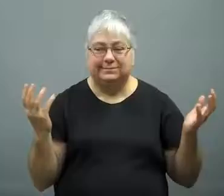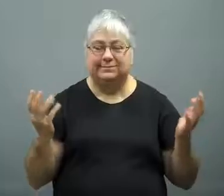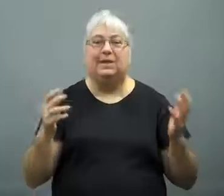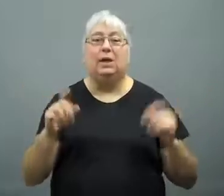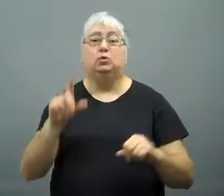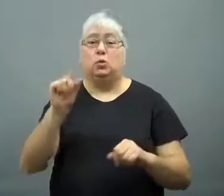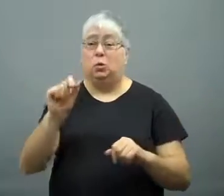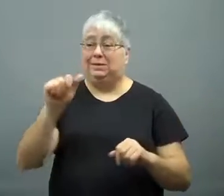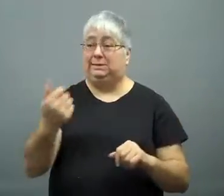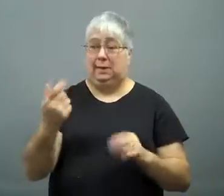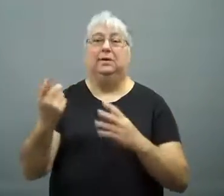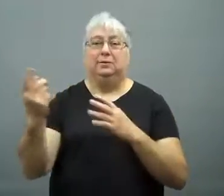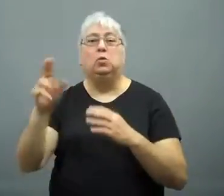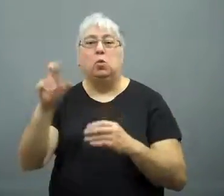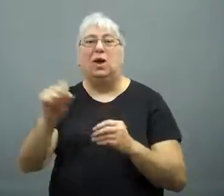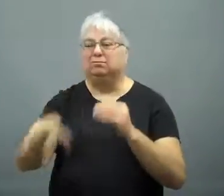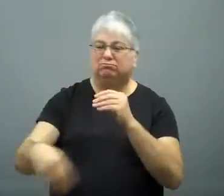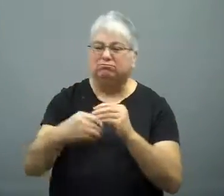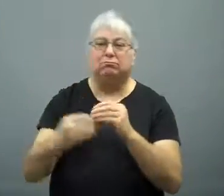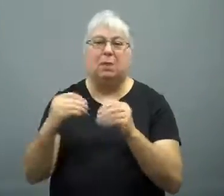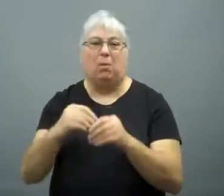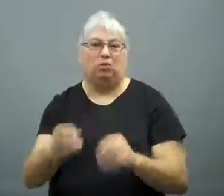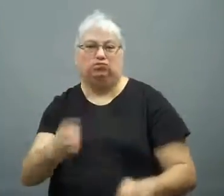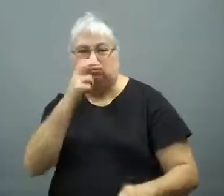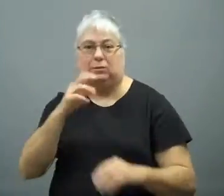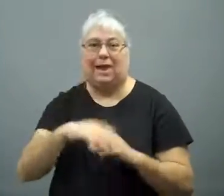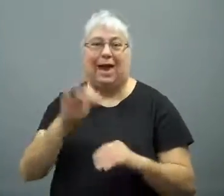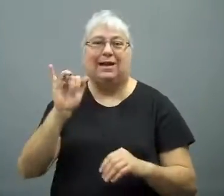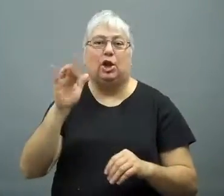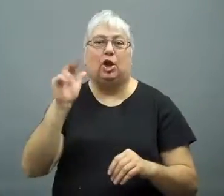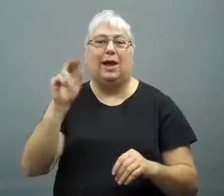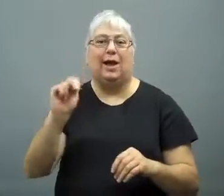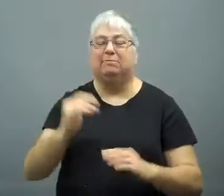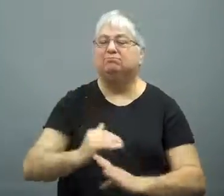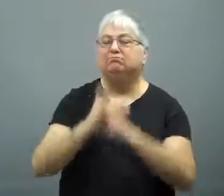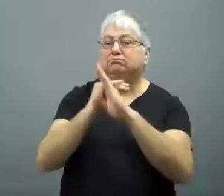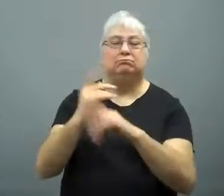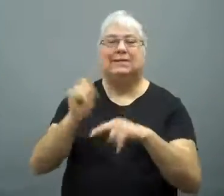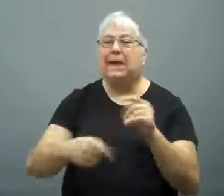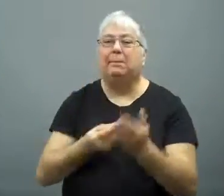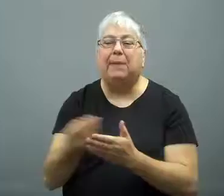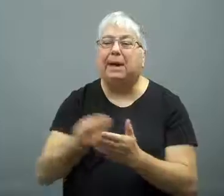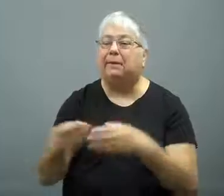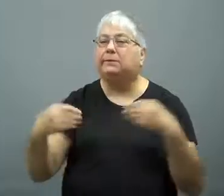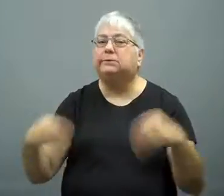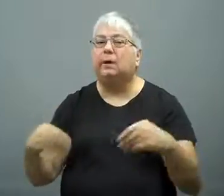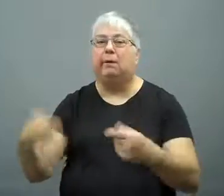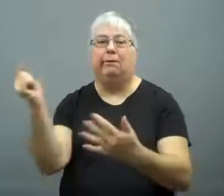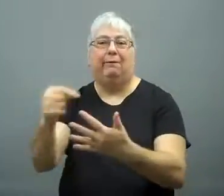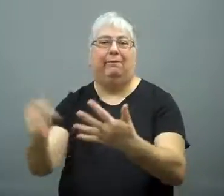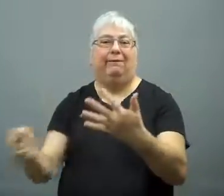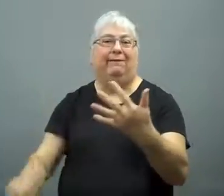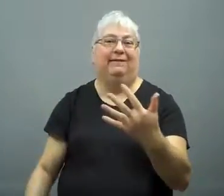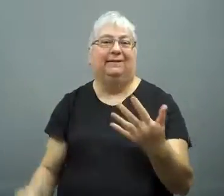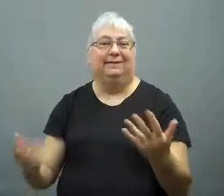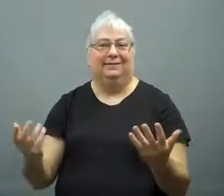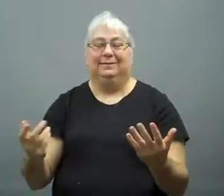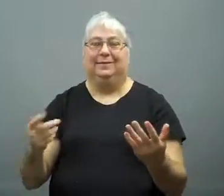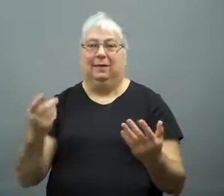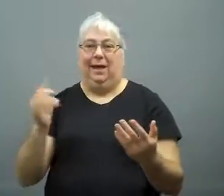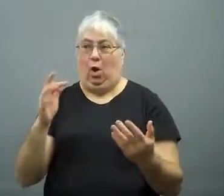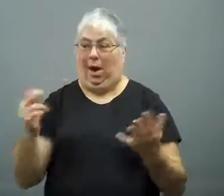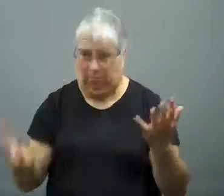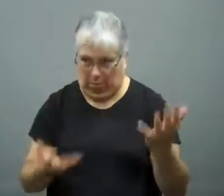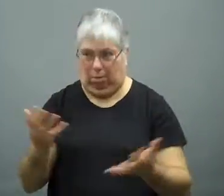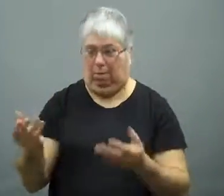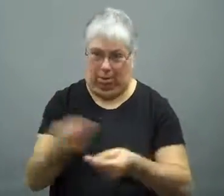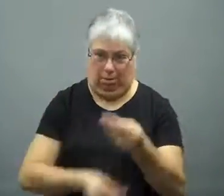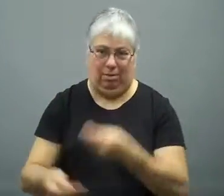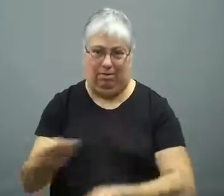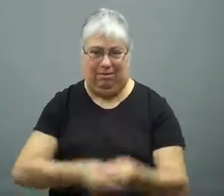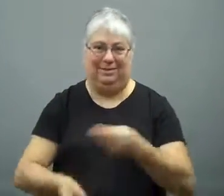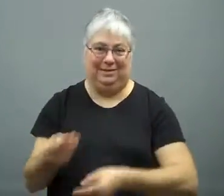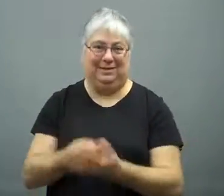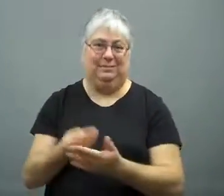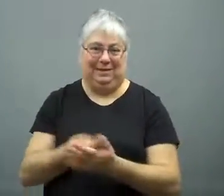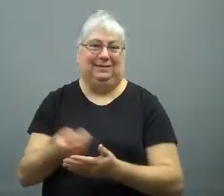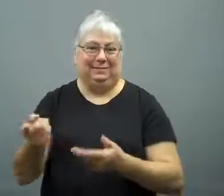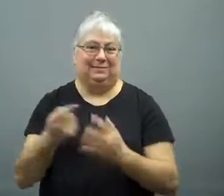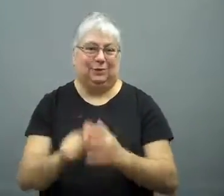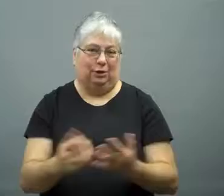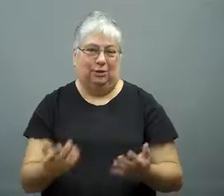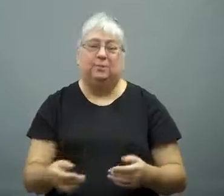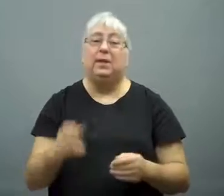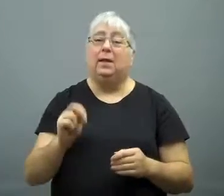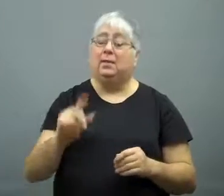In 2010, the U.S. added sanctions against Iran, hurting it economically.